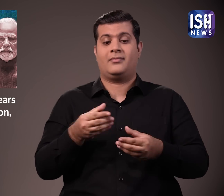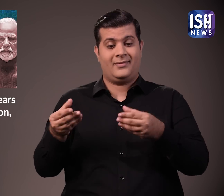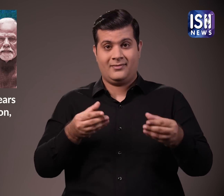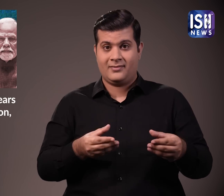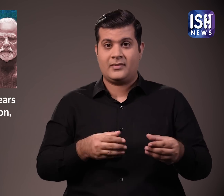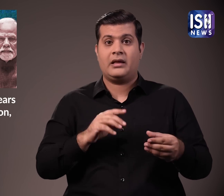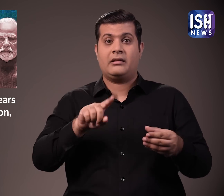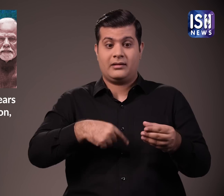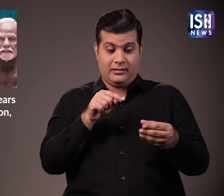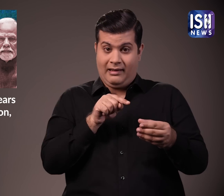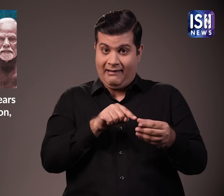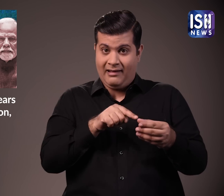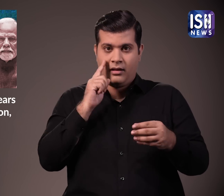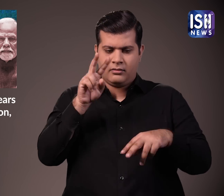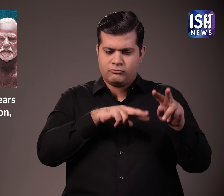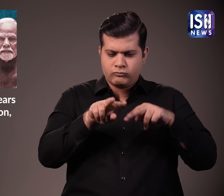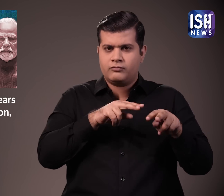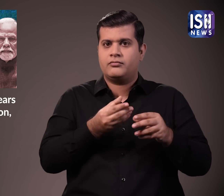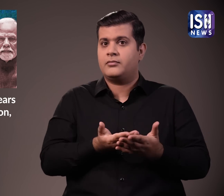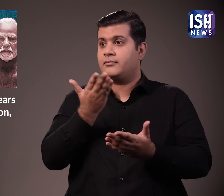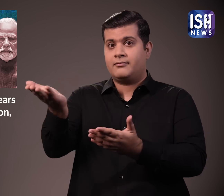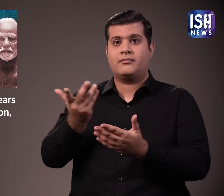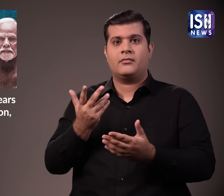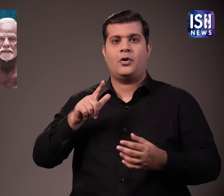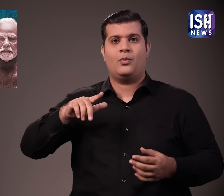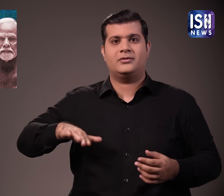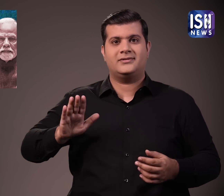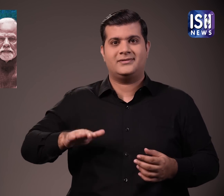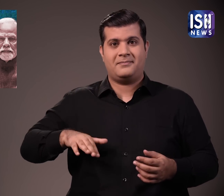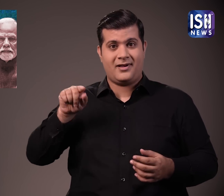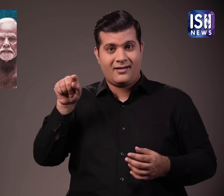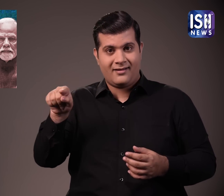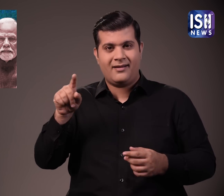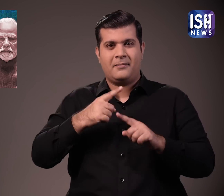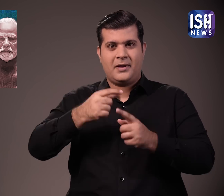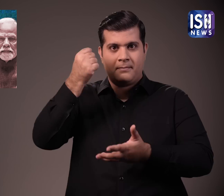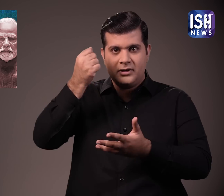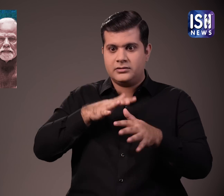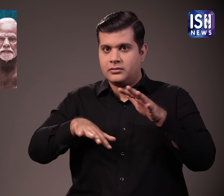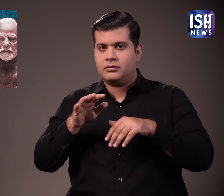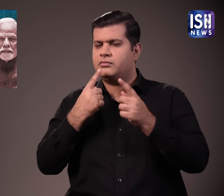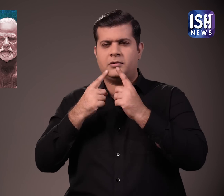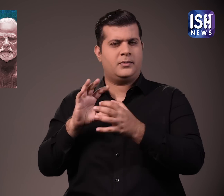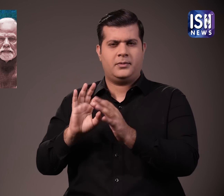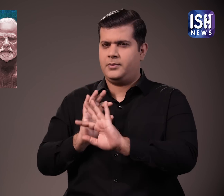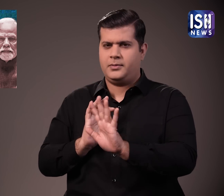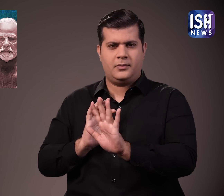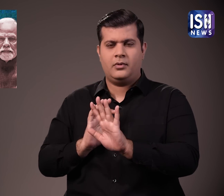After the President's review, it will be presented in the Lok Sabha for budget and other discussions.